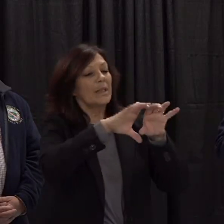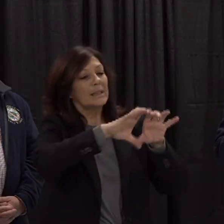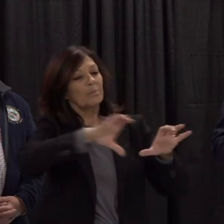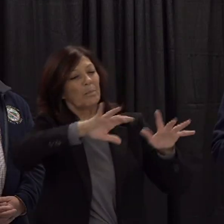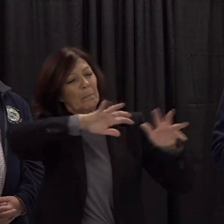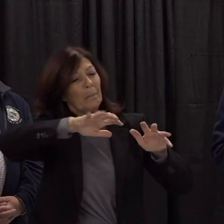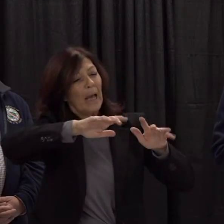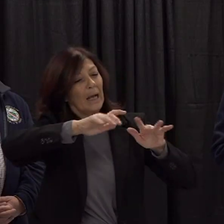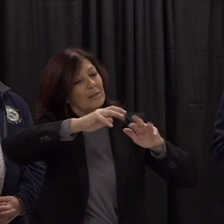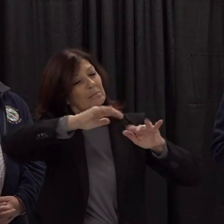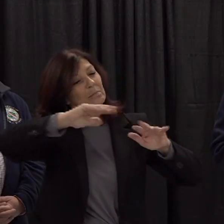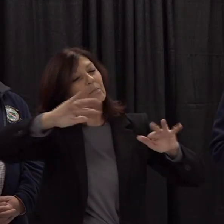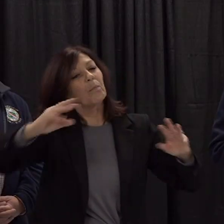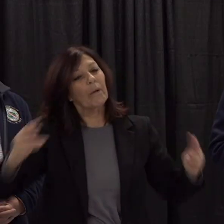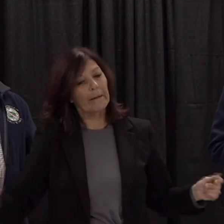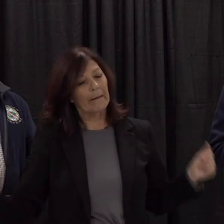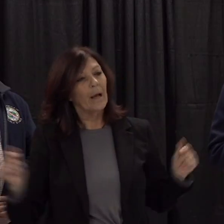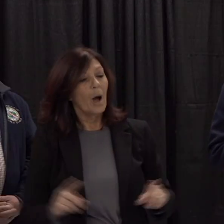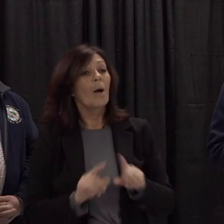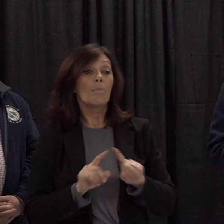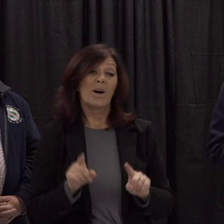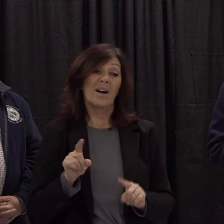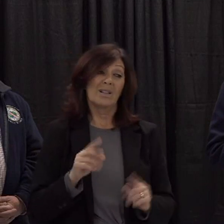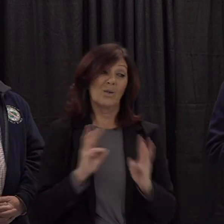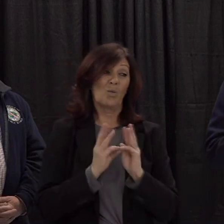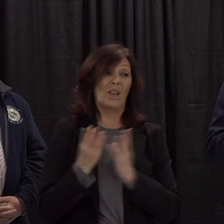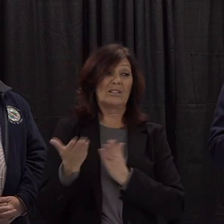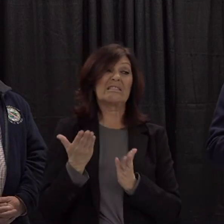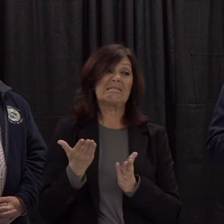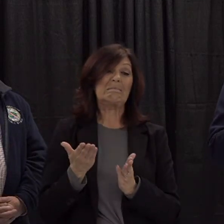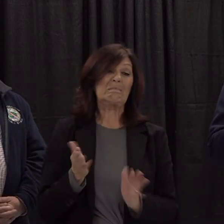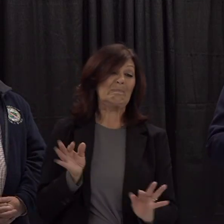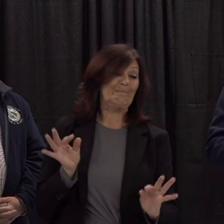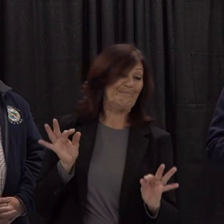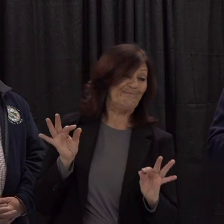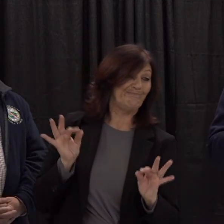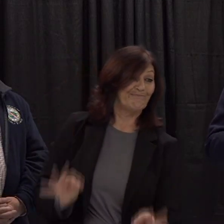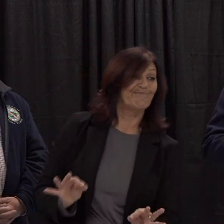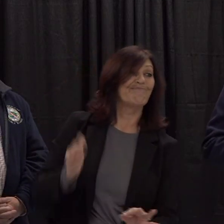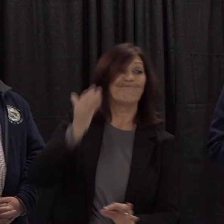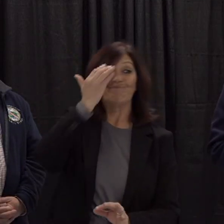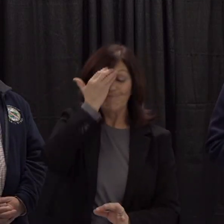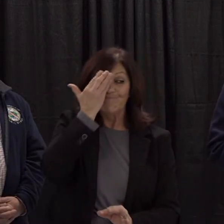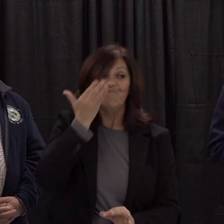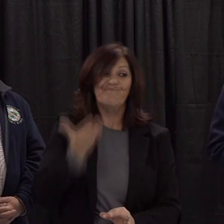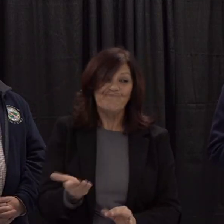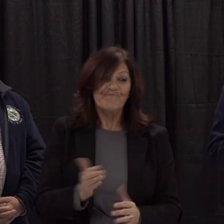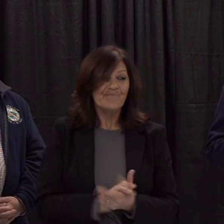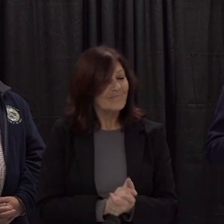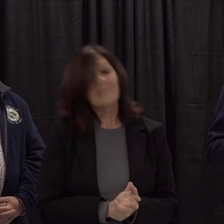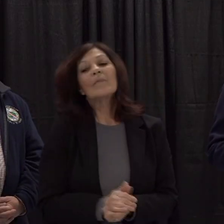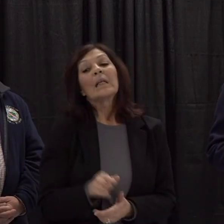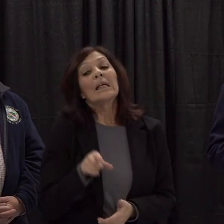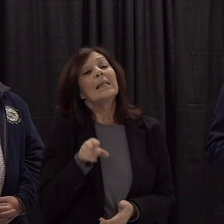but the Weather Service has been pretty spot on so far with the rates of snow and when they were going to hit. So this is very concerning because